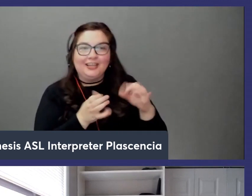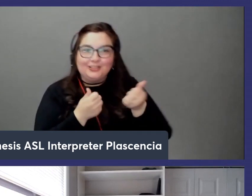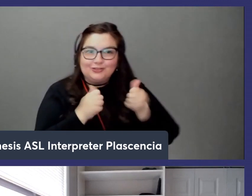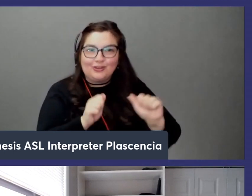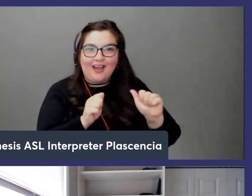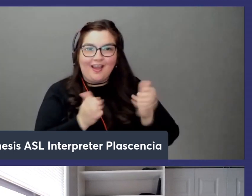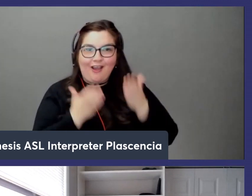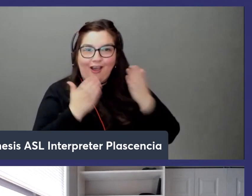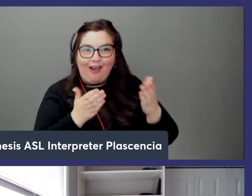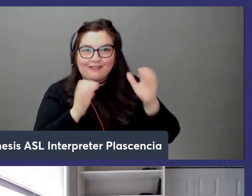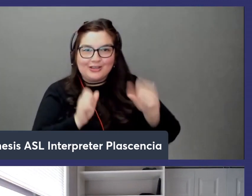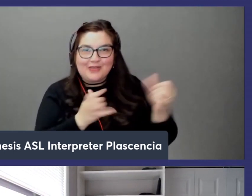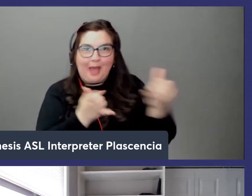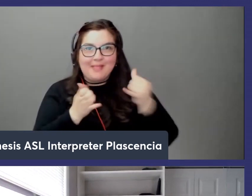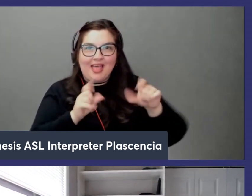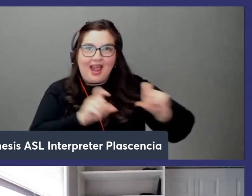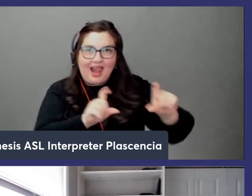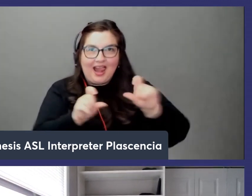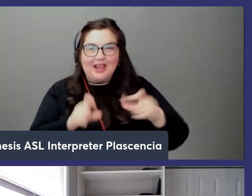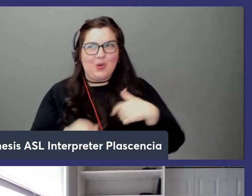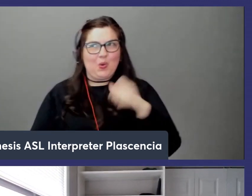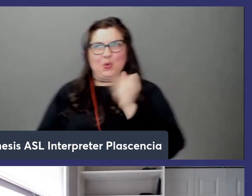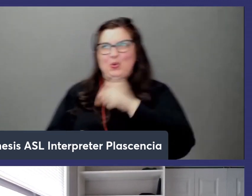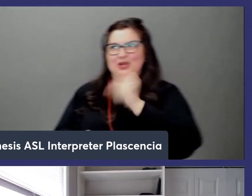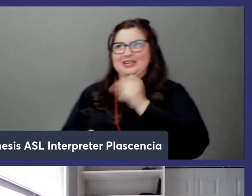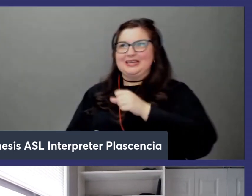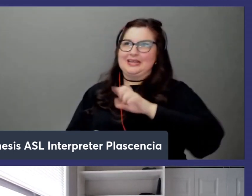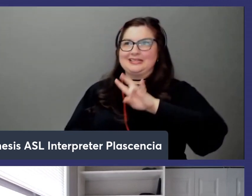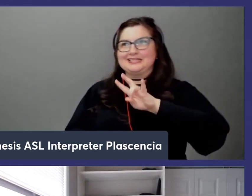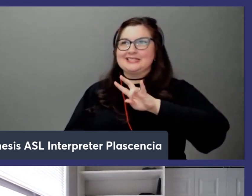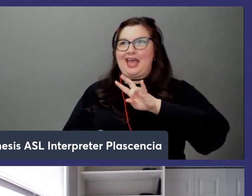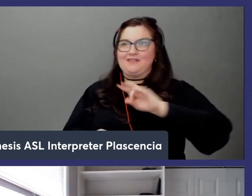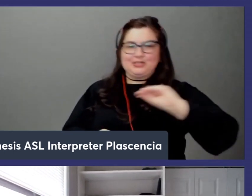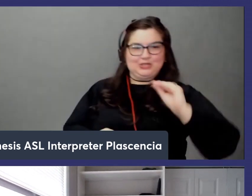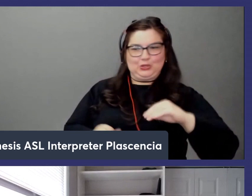All the cool things I'm gonna do, I'm gonna do like seven degrees of Kevin Bacon. It's gonna be awesome .